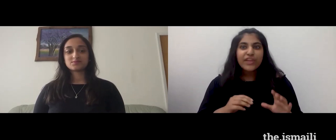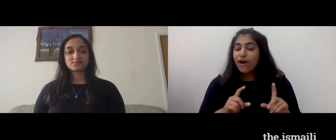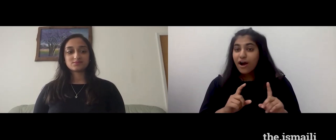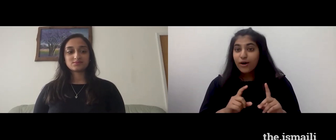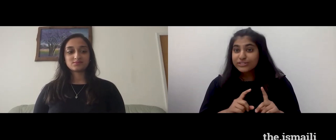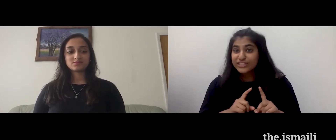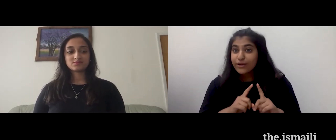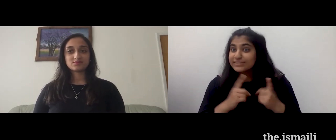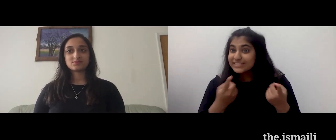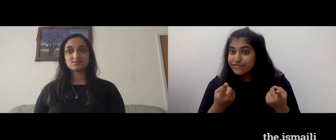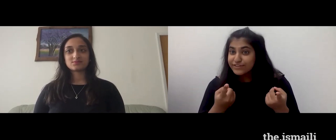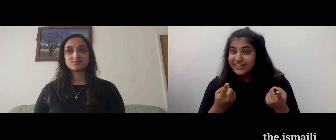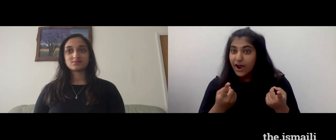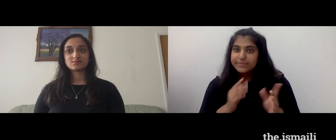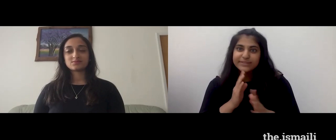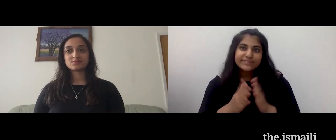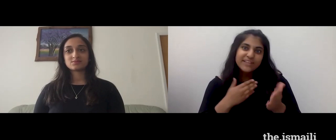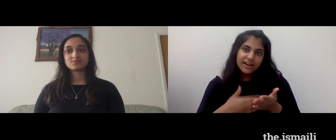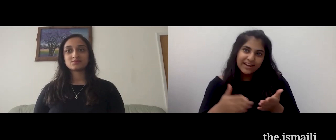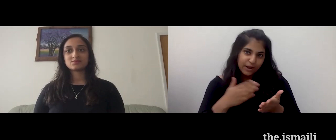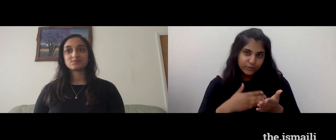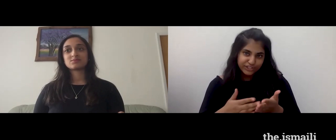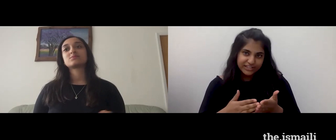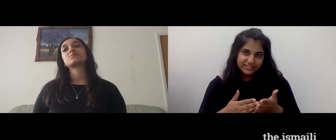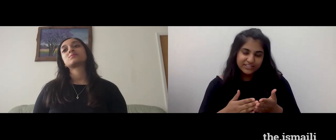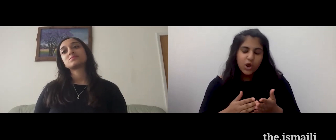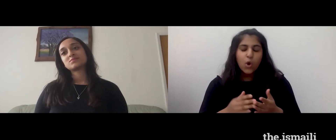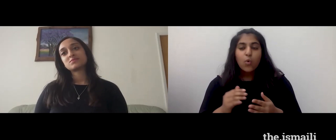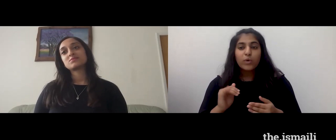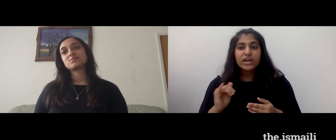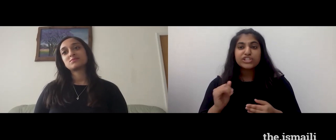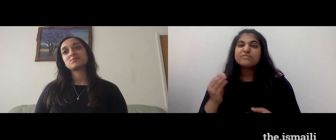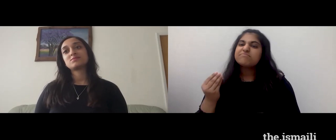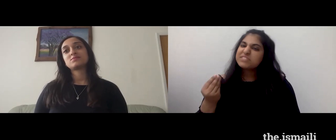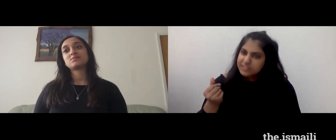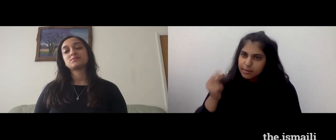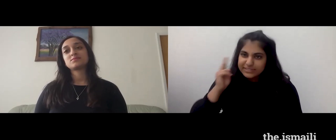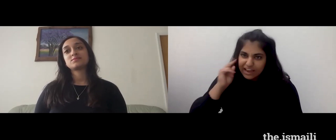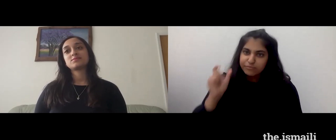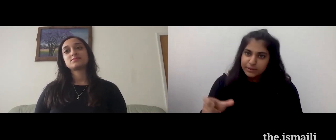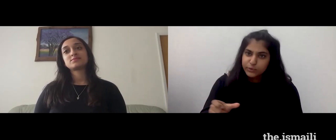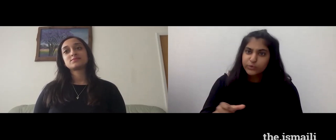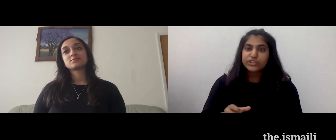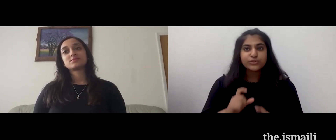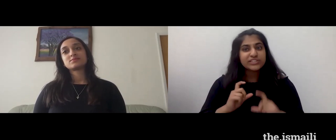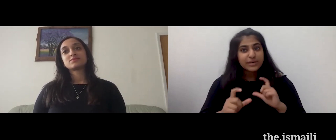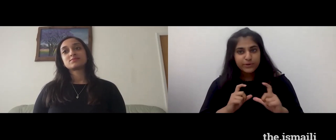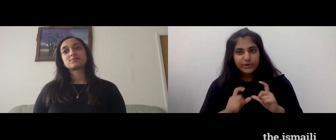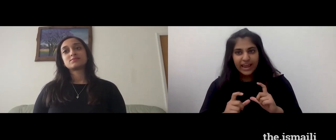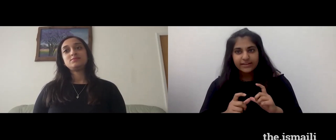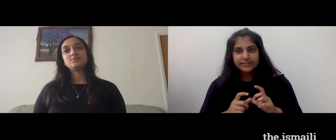There are also different types of sign languages which some deaf people use to communicate.